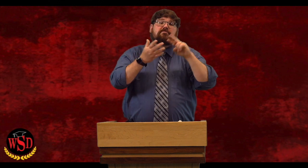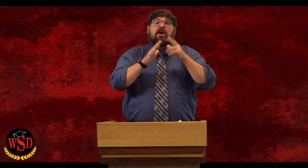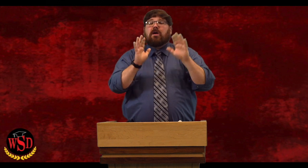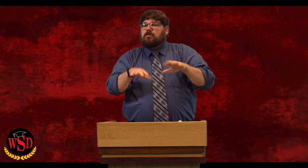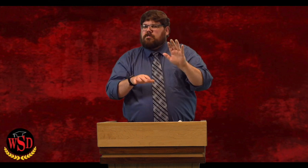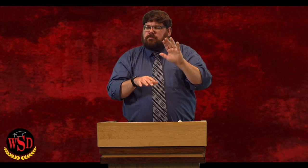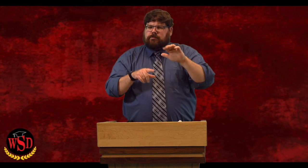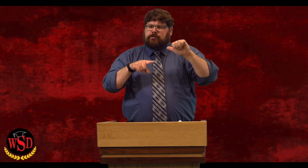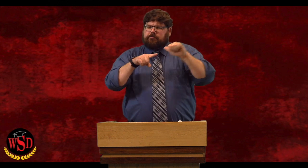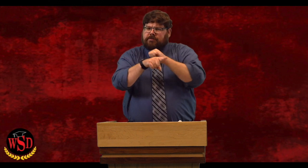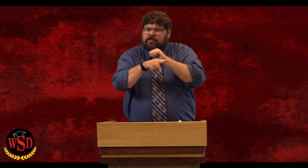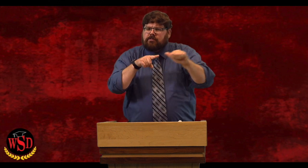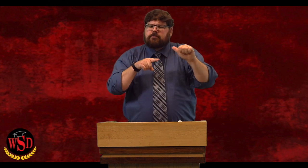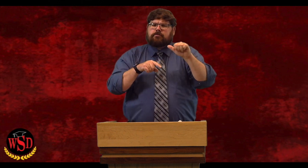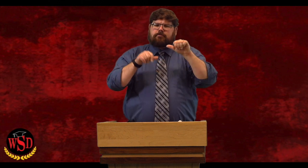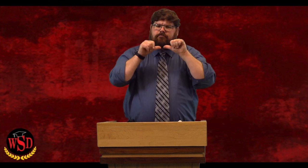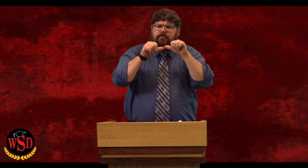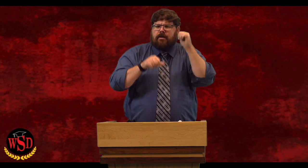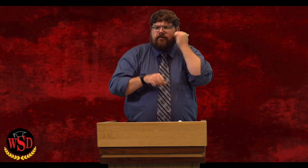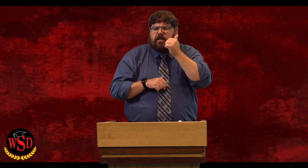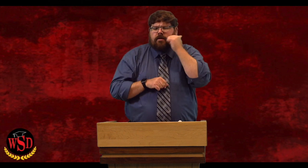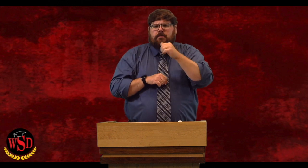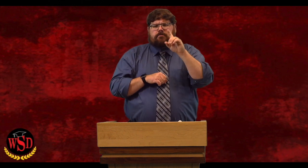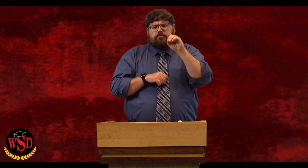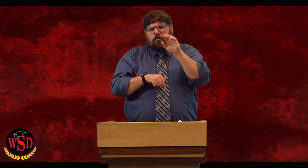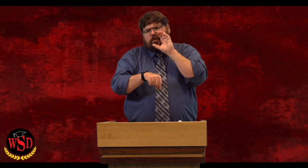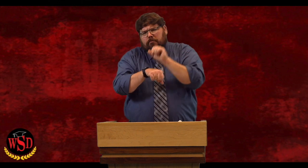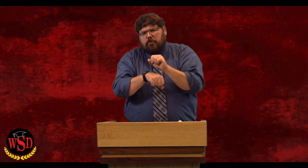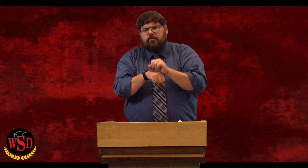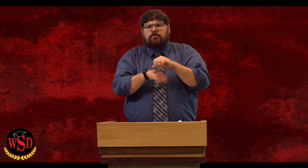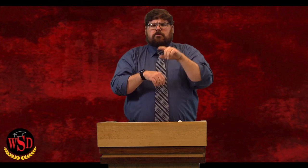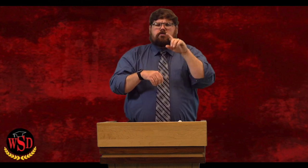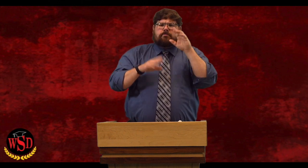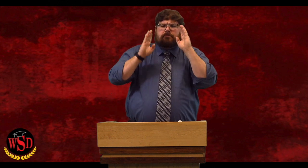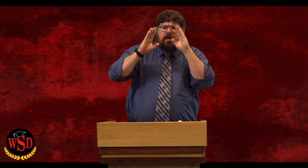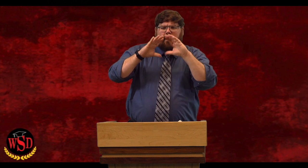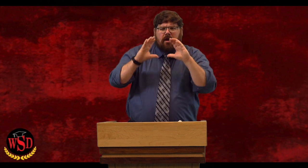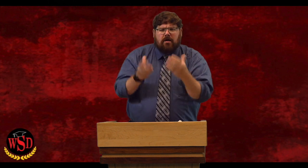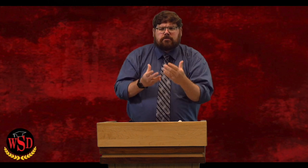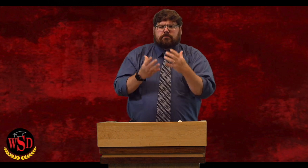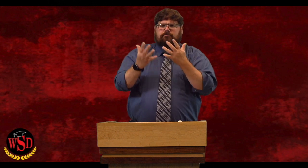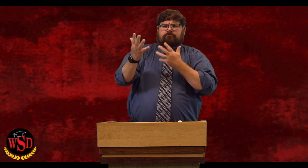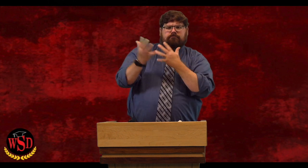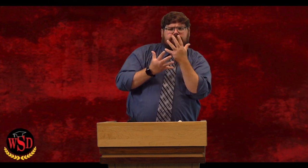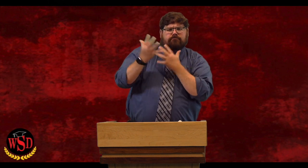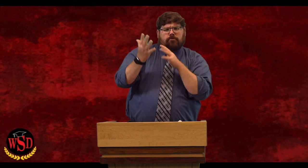You have to focus, complete your homework, attend classes, engage in discussion.